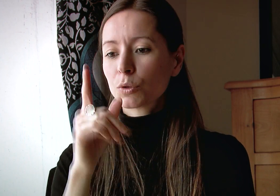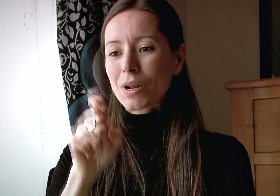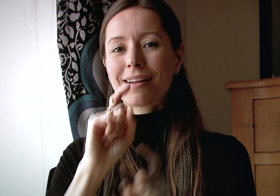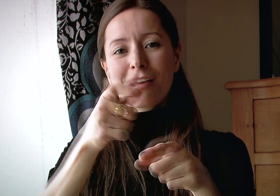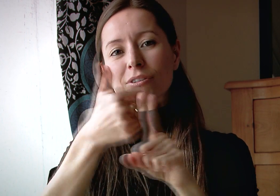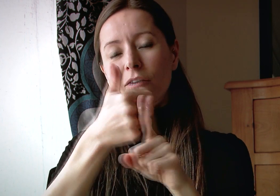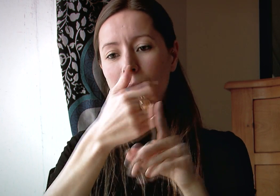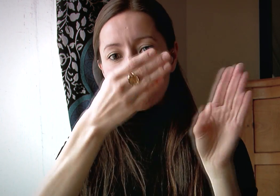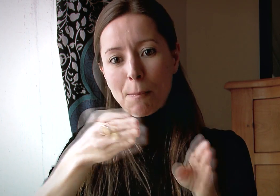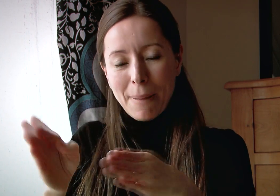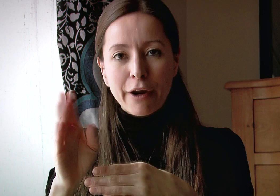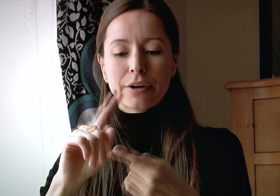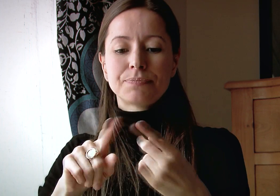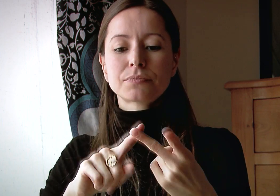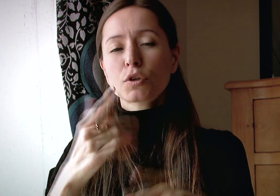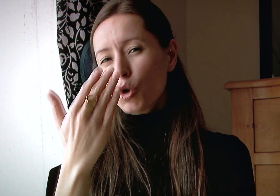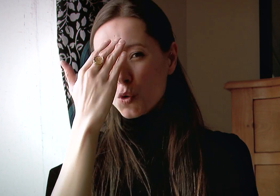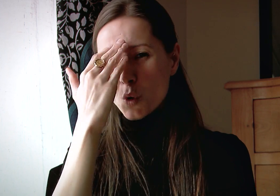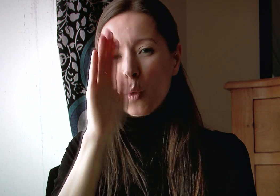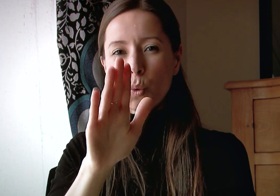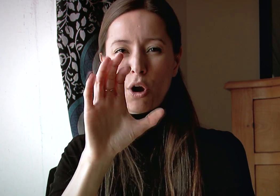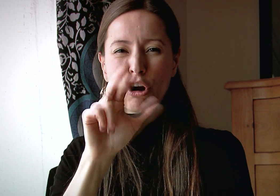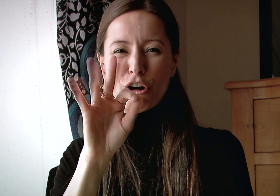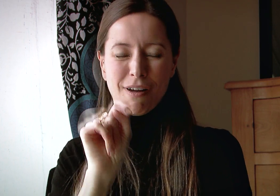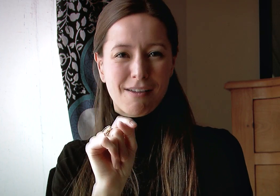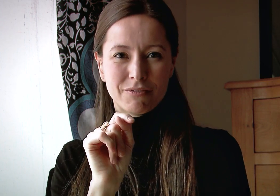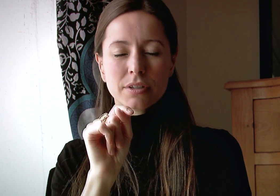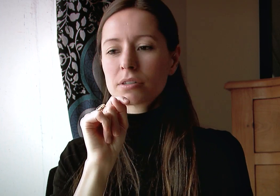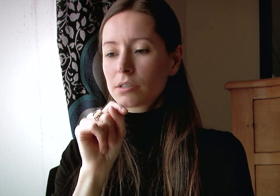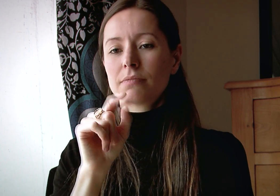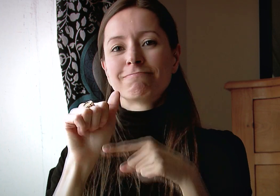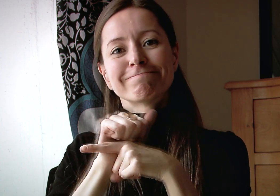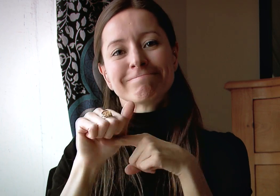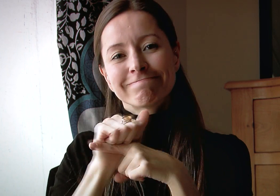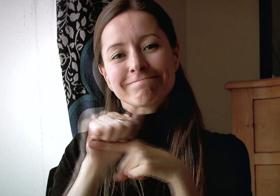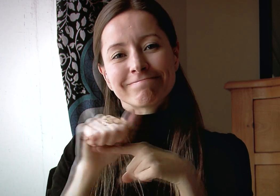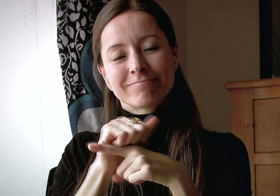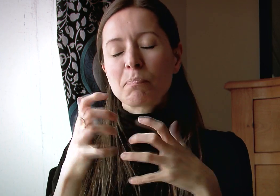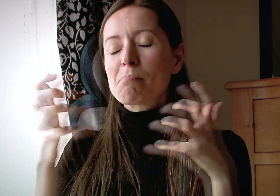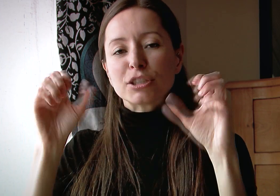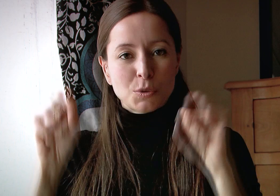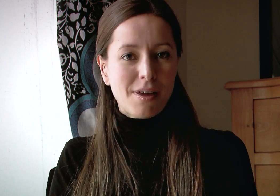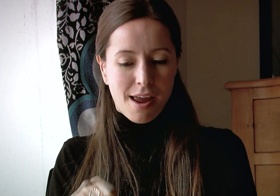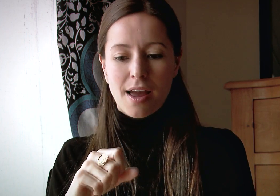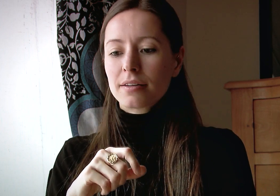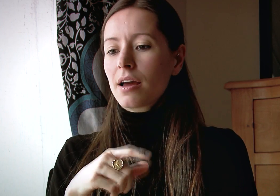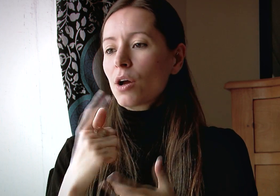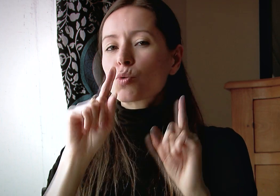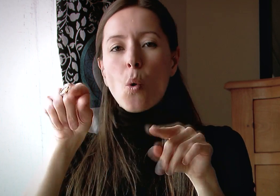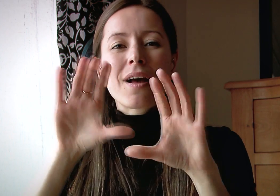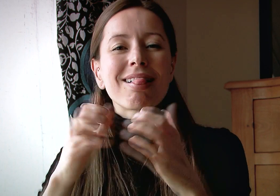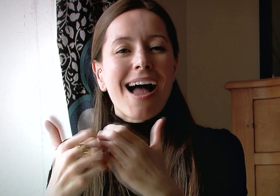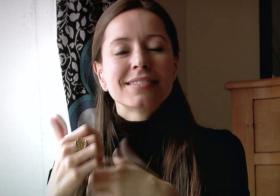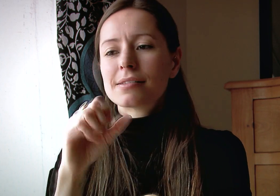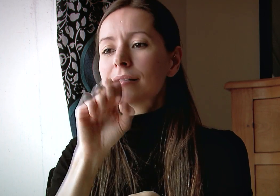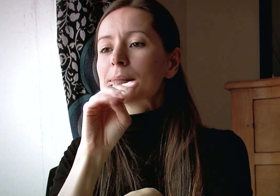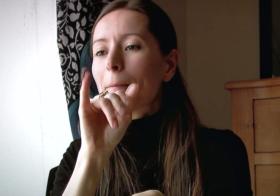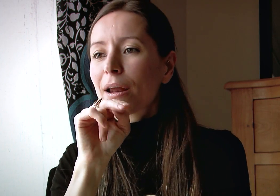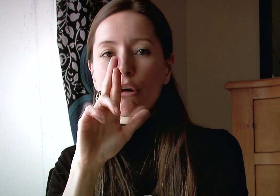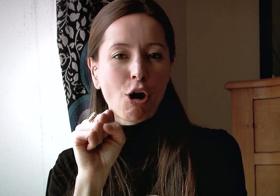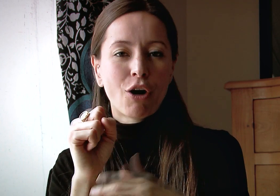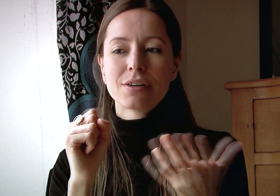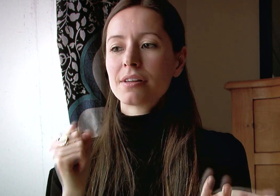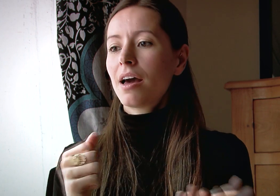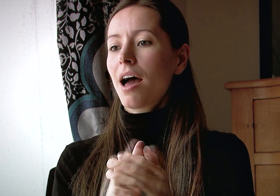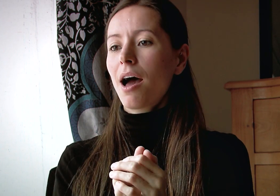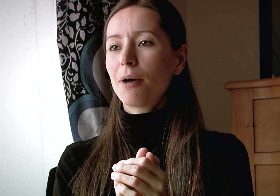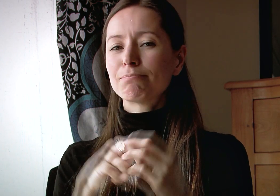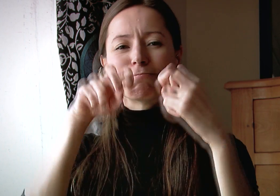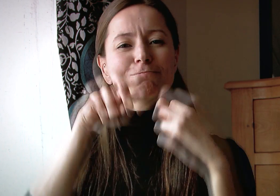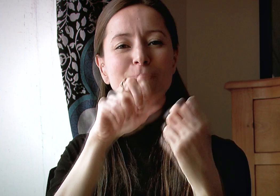Give yourself some preparation. Know your craft. Practice as much as you can. Go to classes and seminars. Talk with other